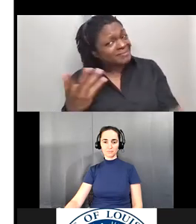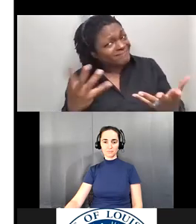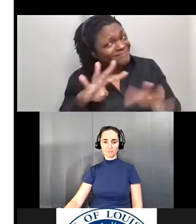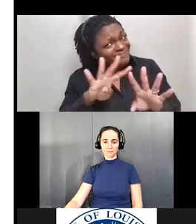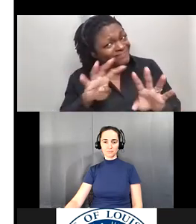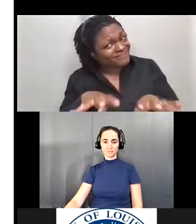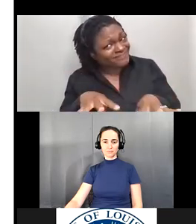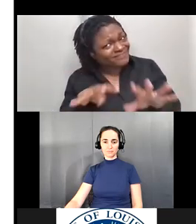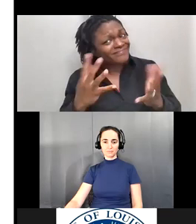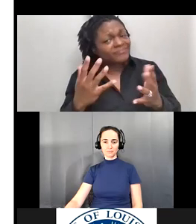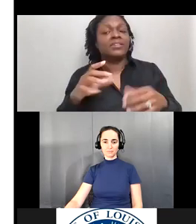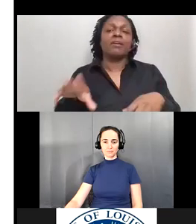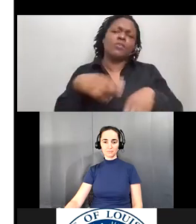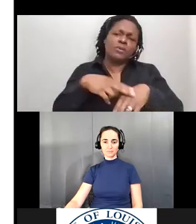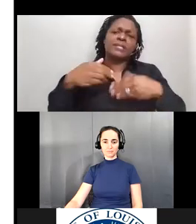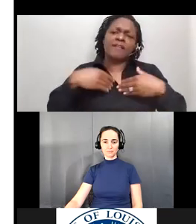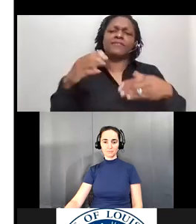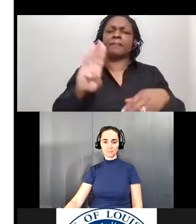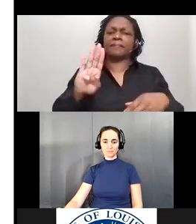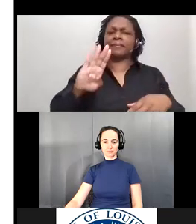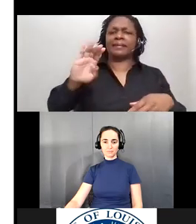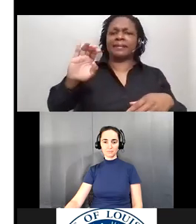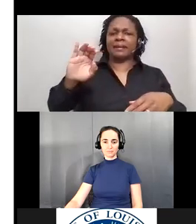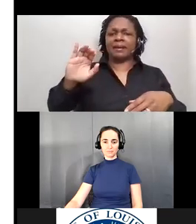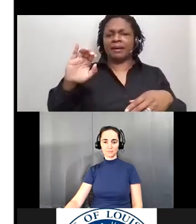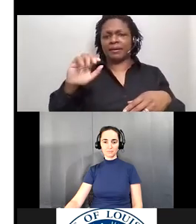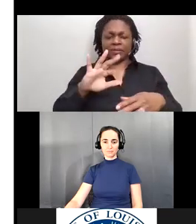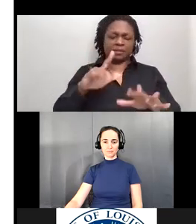plans be off keys that are that are planned that that really don't involve with school